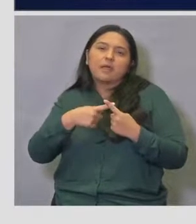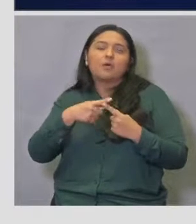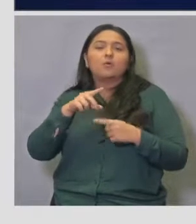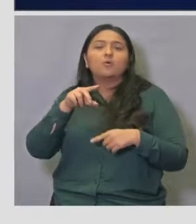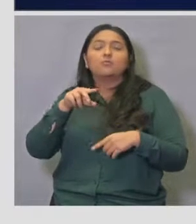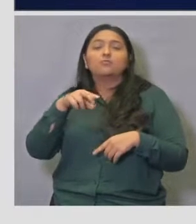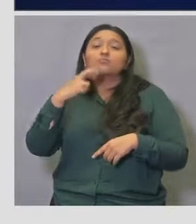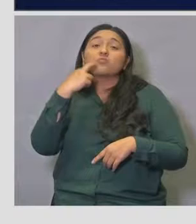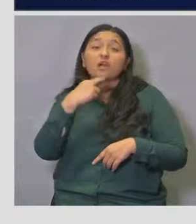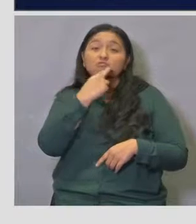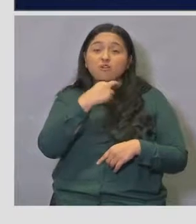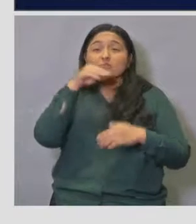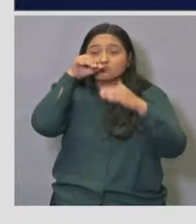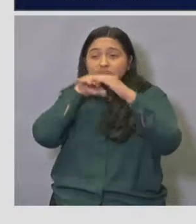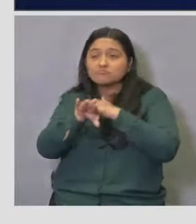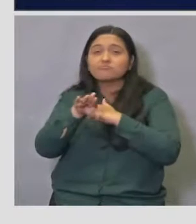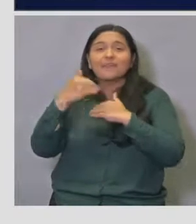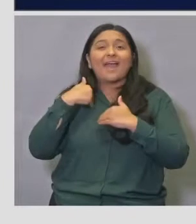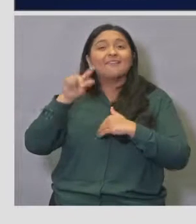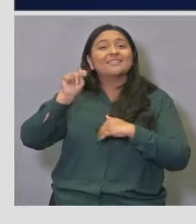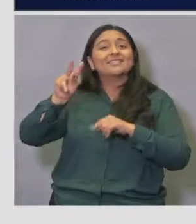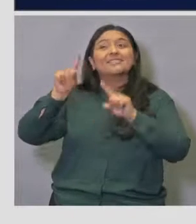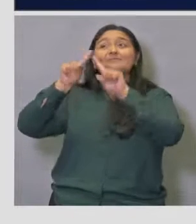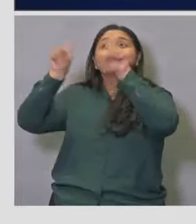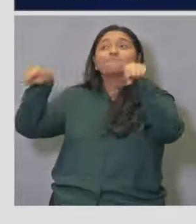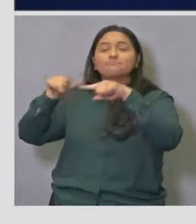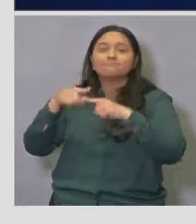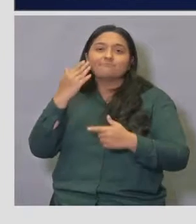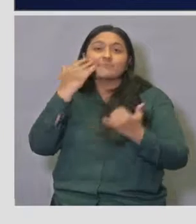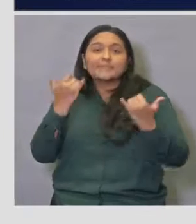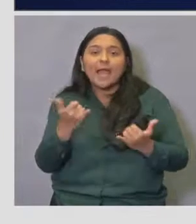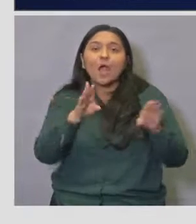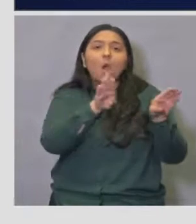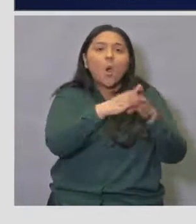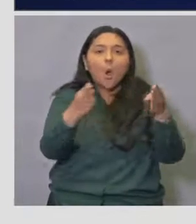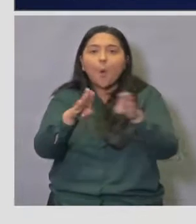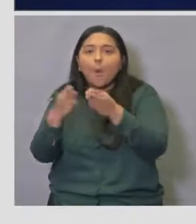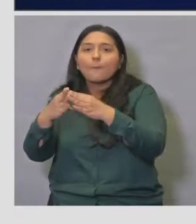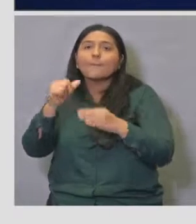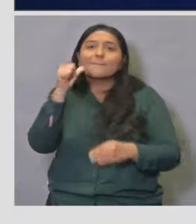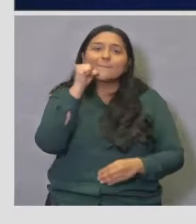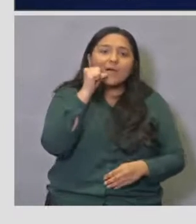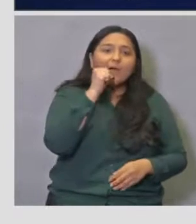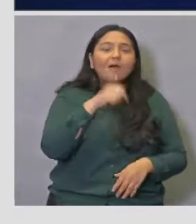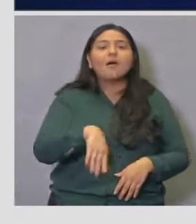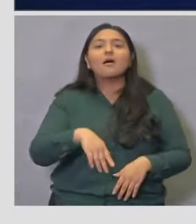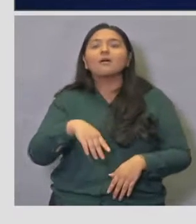REGARDS TO TELEVISIONS AND RESTAURANTS.